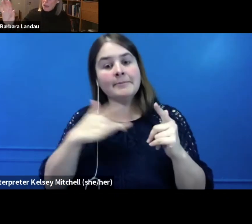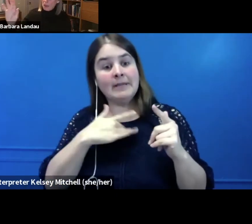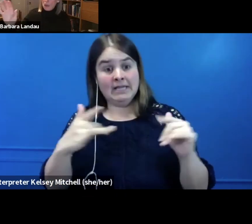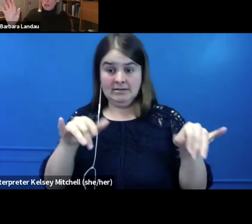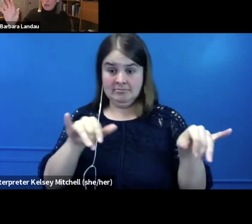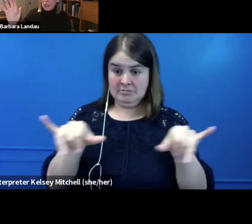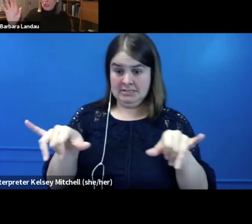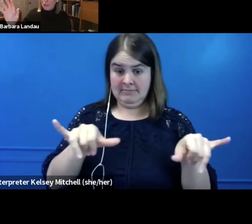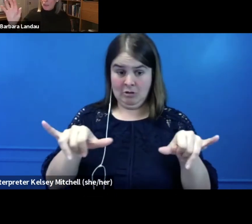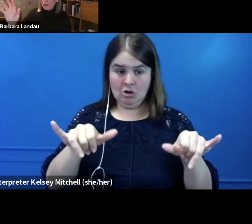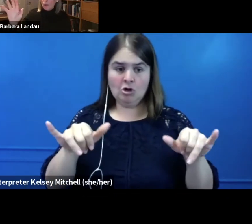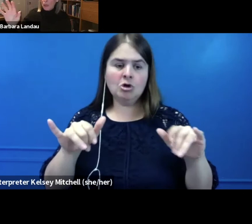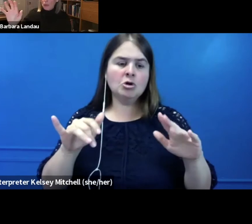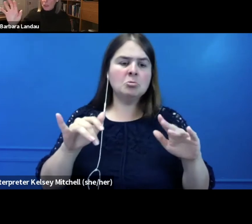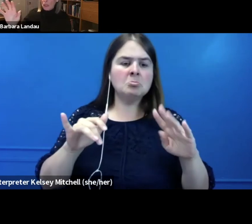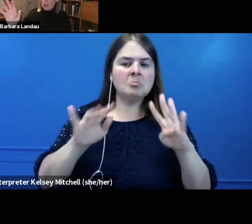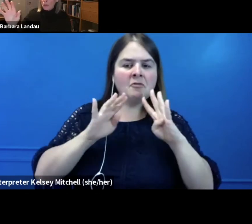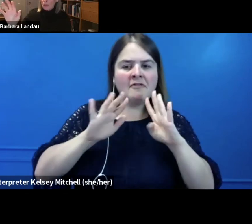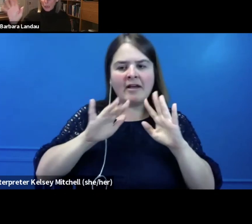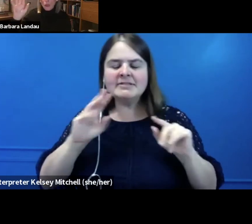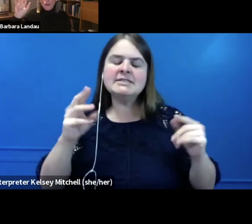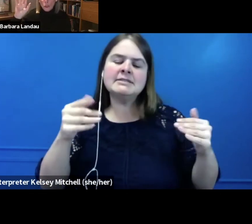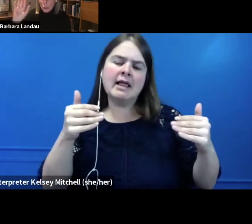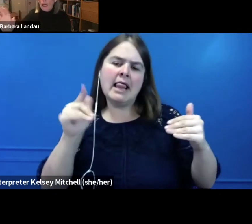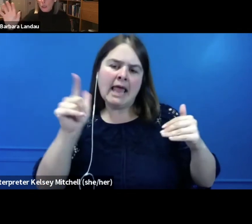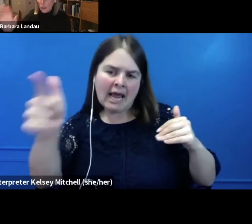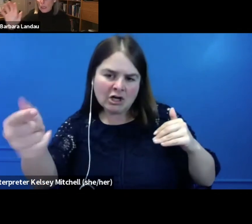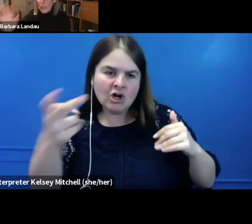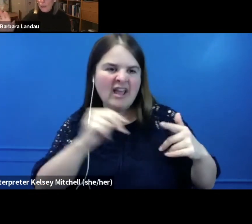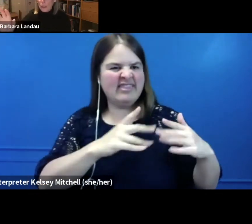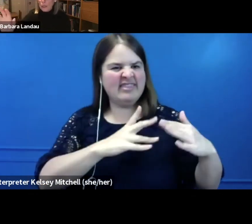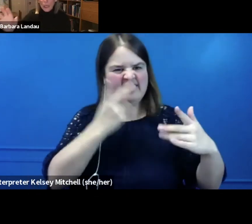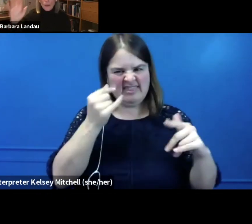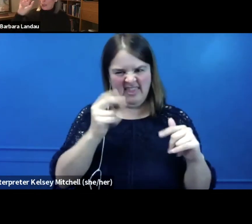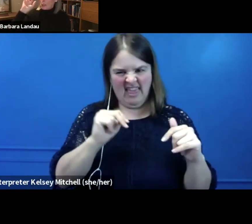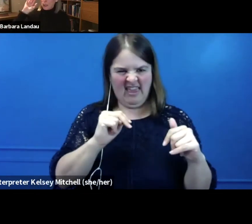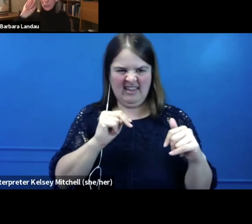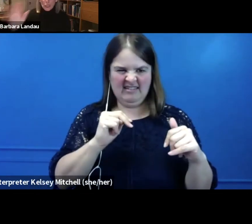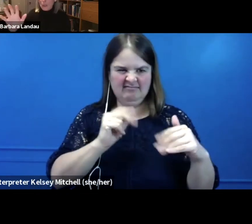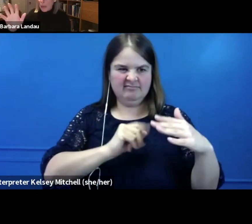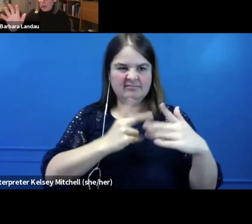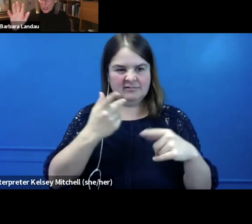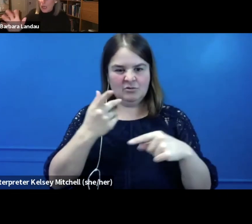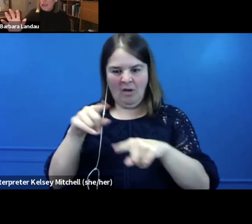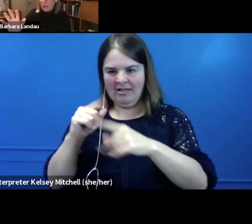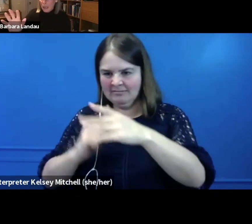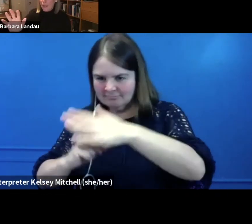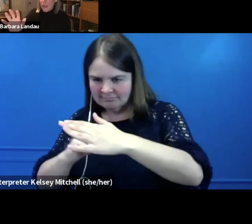notice that a typical four-year to six-year-old has darn good language